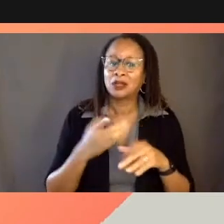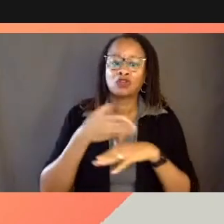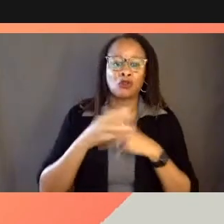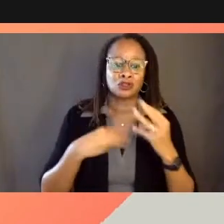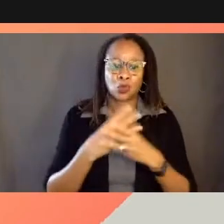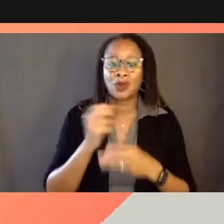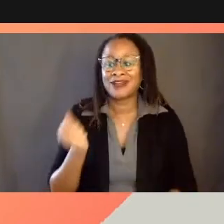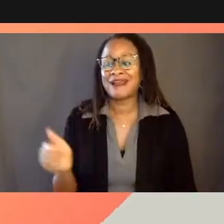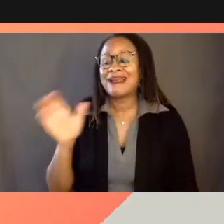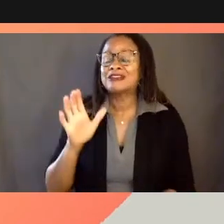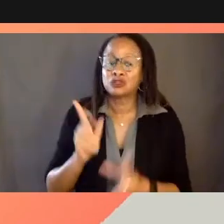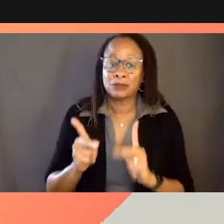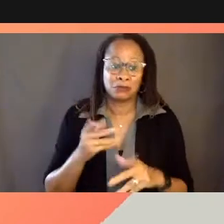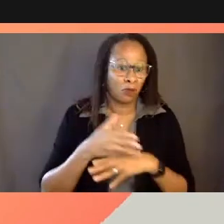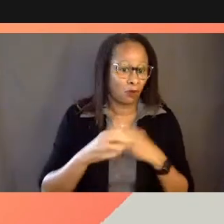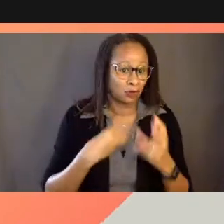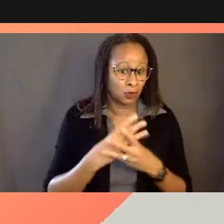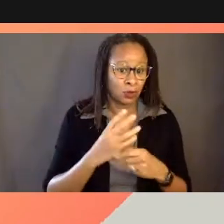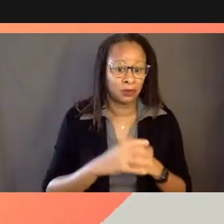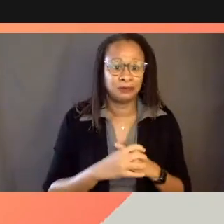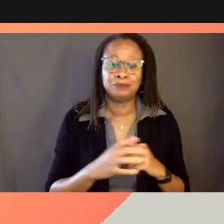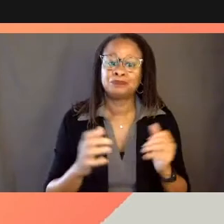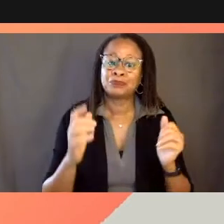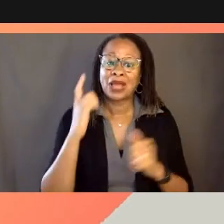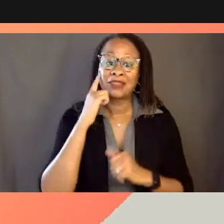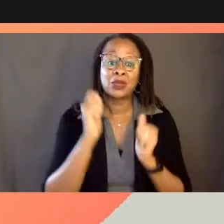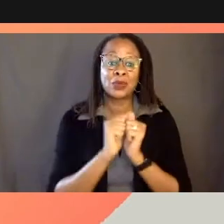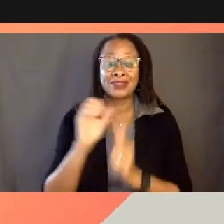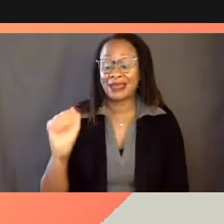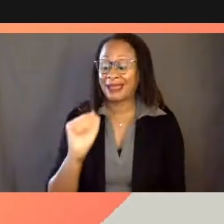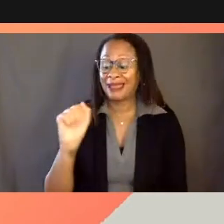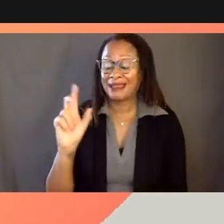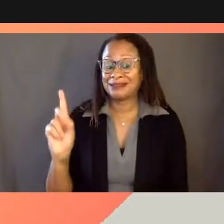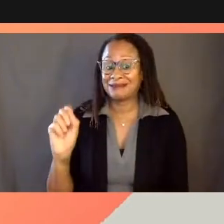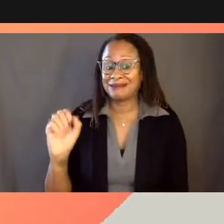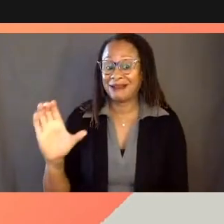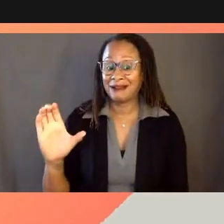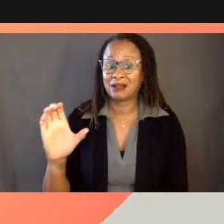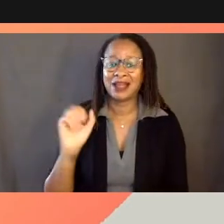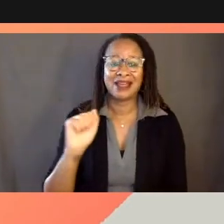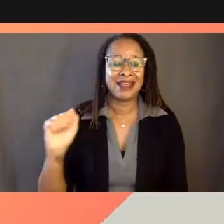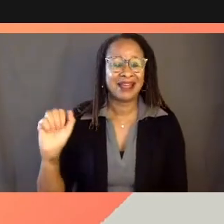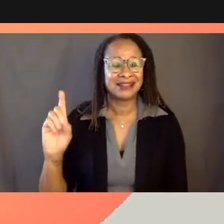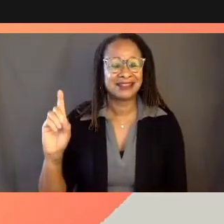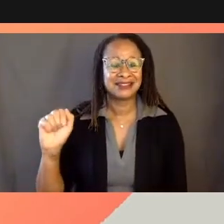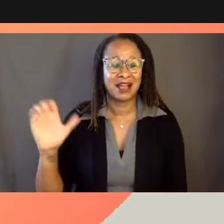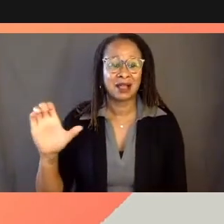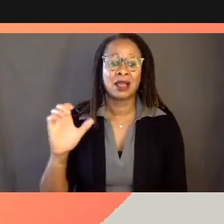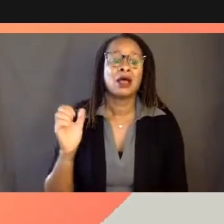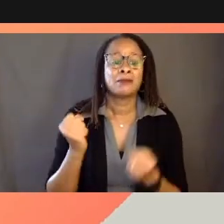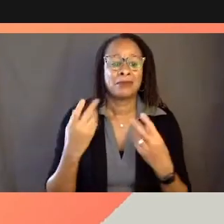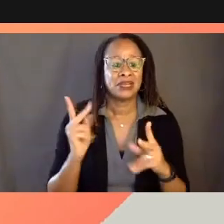And I think with A-Doc, we saw, a lot of us came from the public broadcasting system,